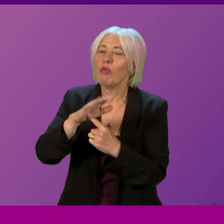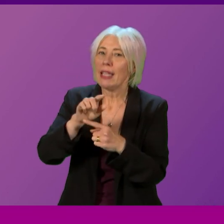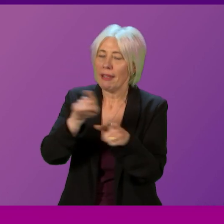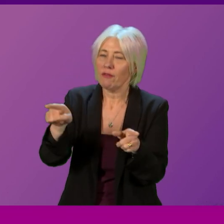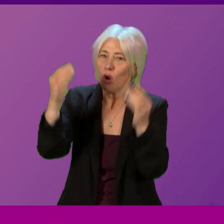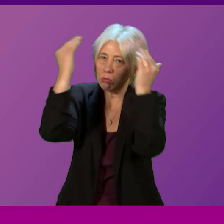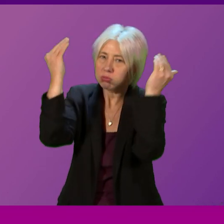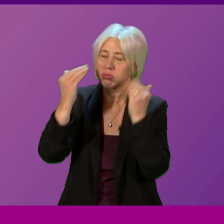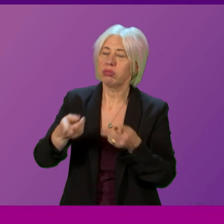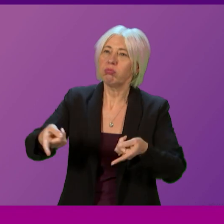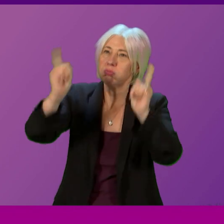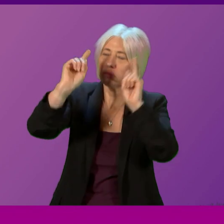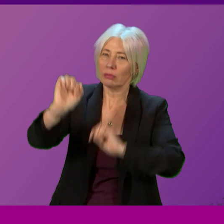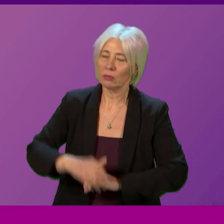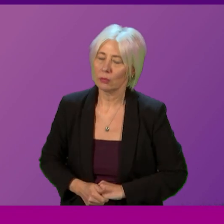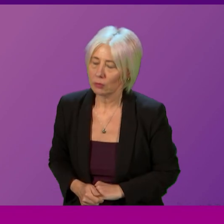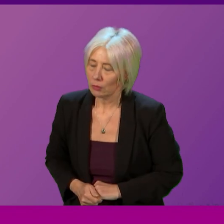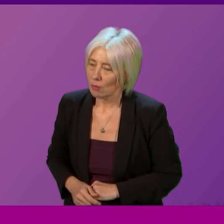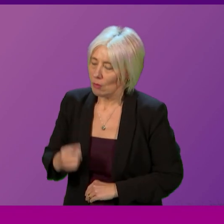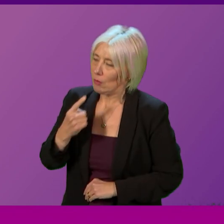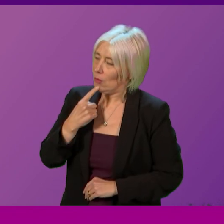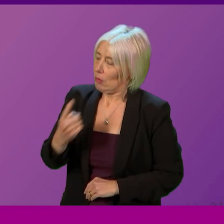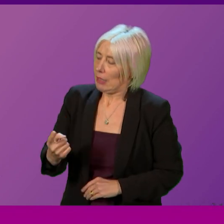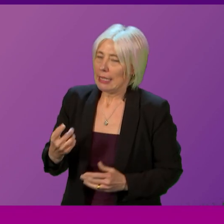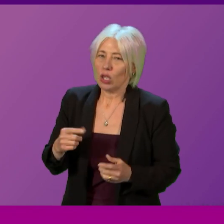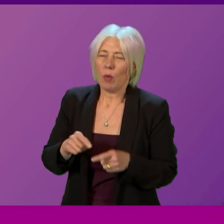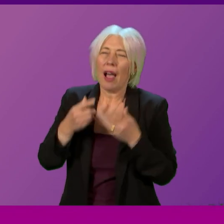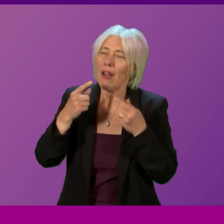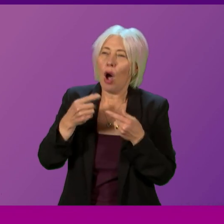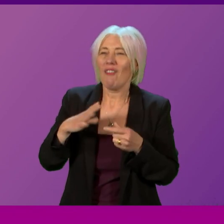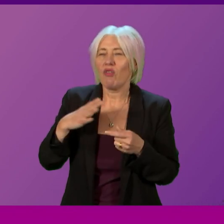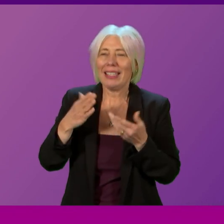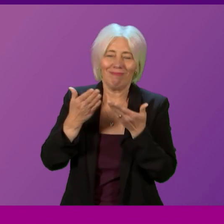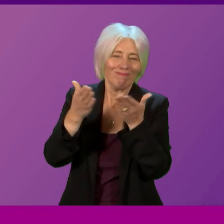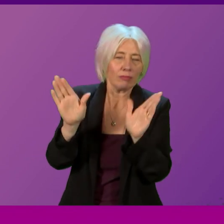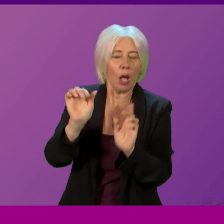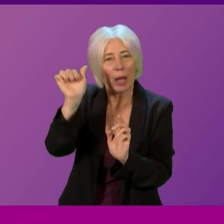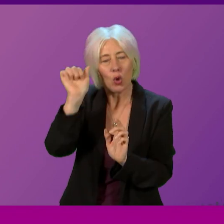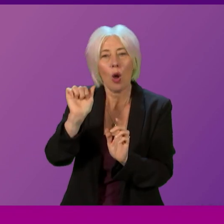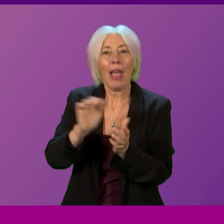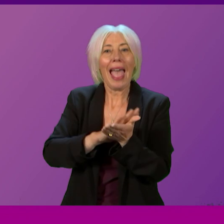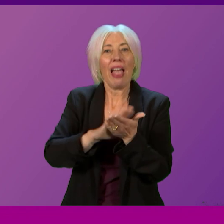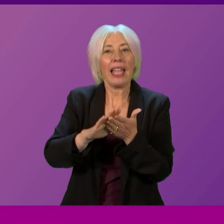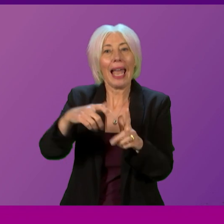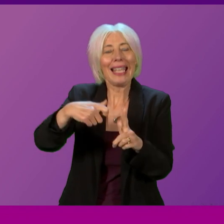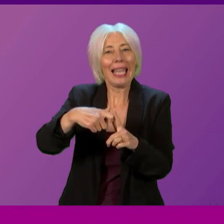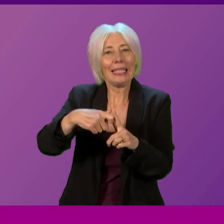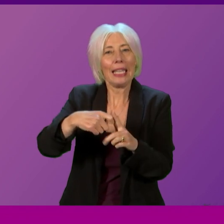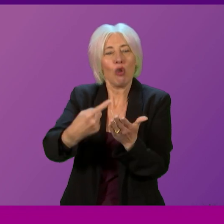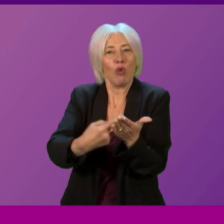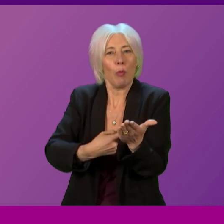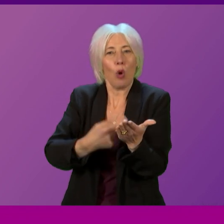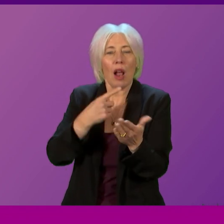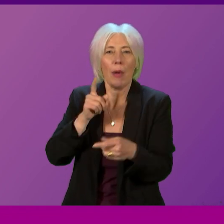More widely, I have already spoken about the Helena Kennedy report on misogyny.